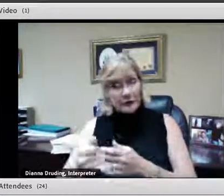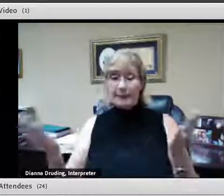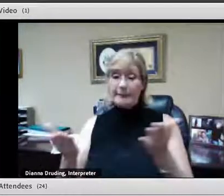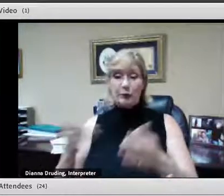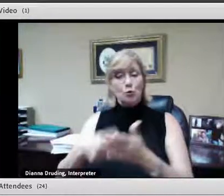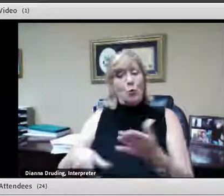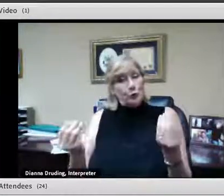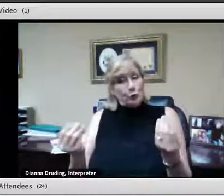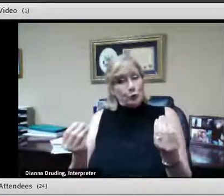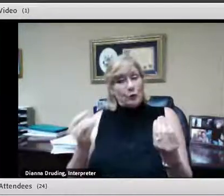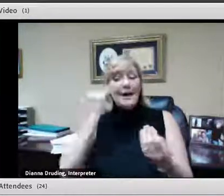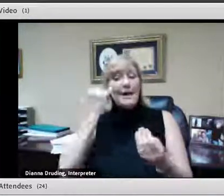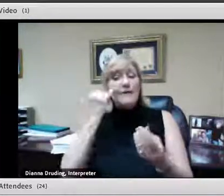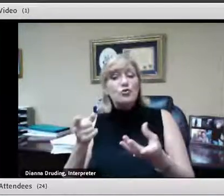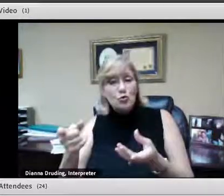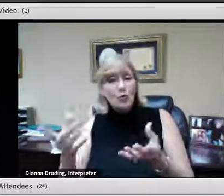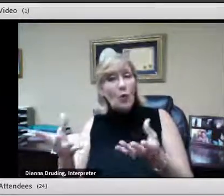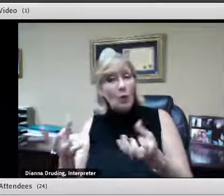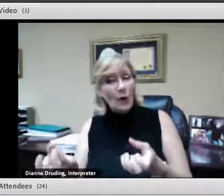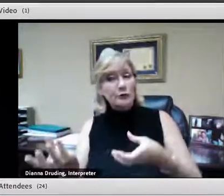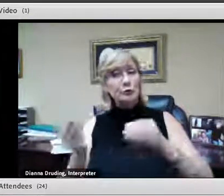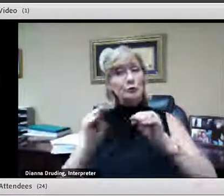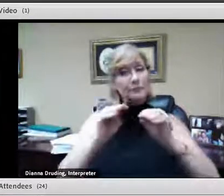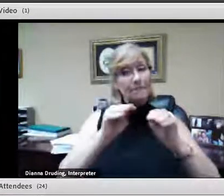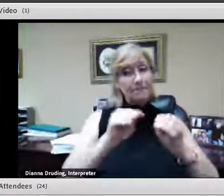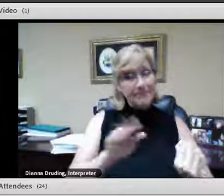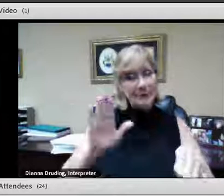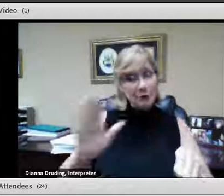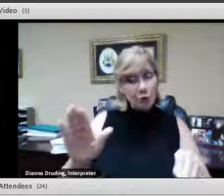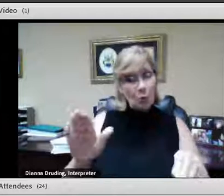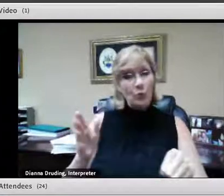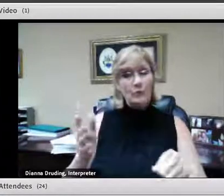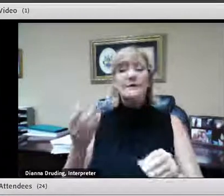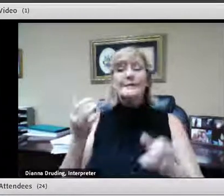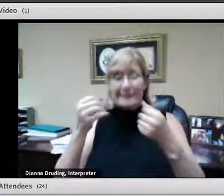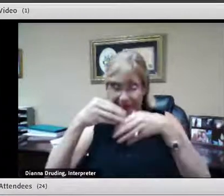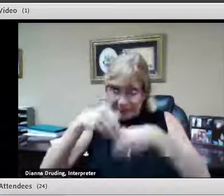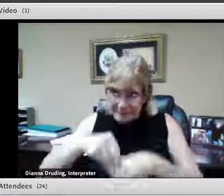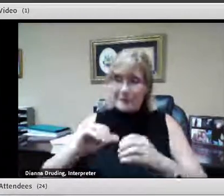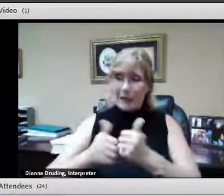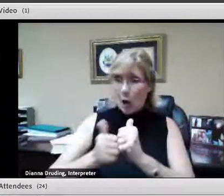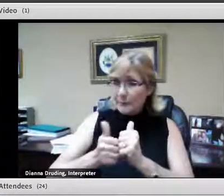If you want to submit your entry into the competition, you can, but you certainly don't have to. You still have to build it,